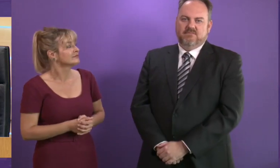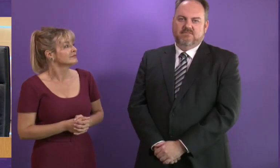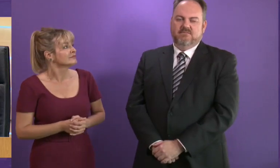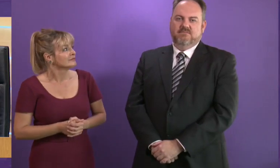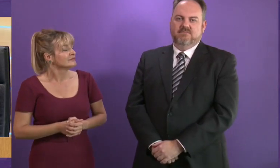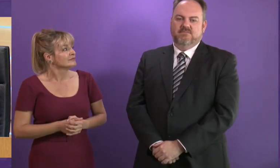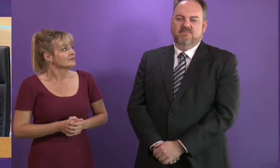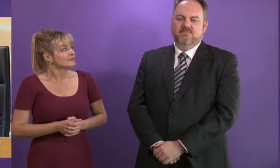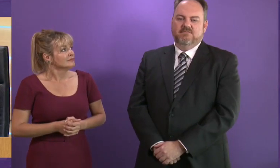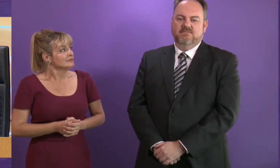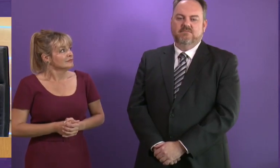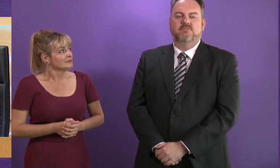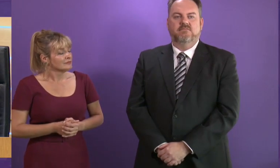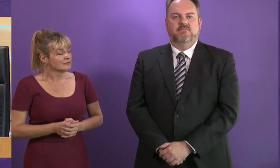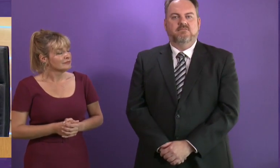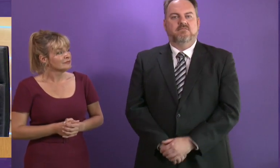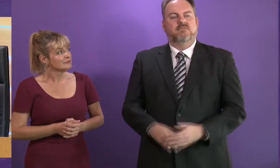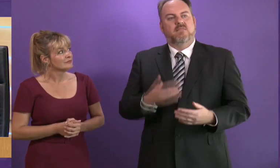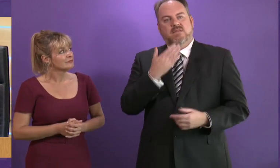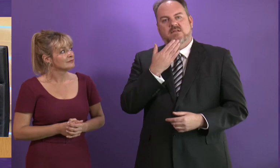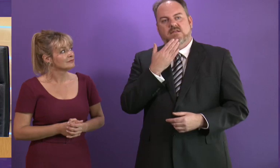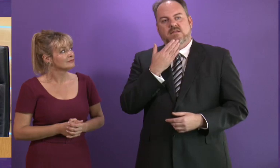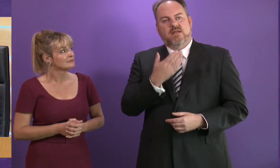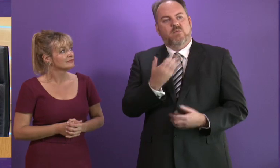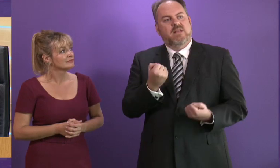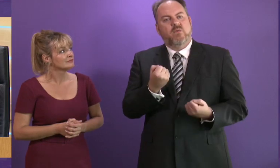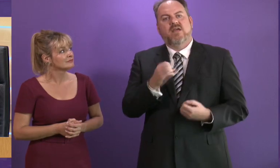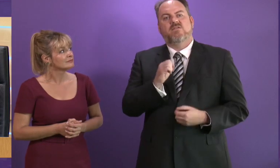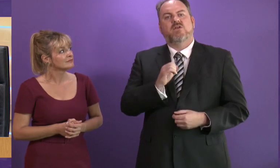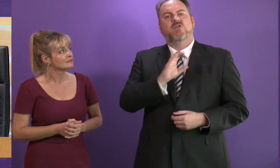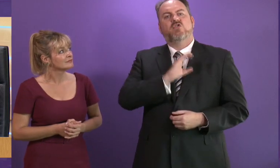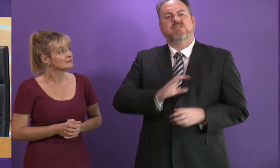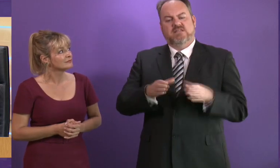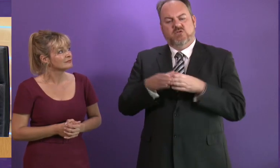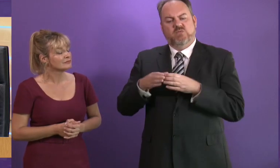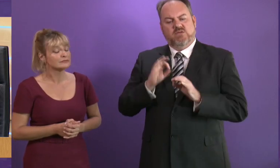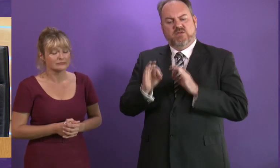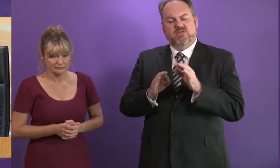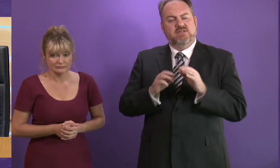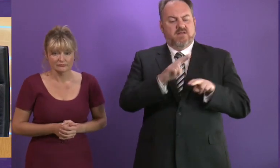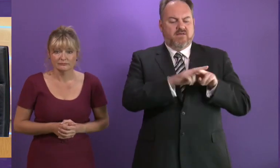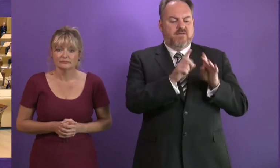Shona Robison (Dundee City East) (SNP):